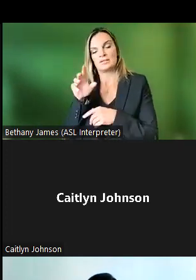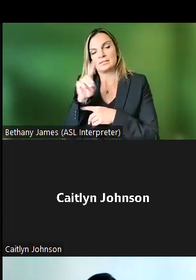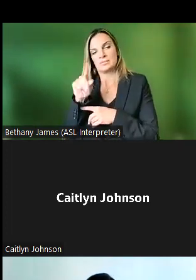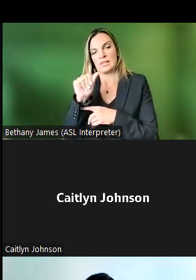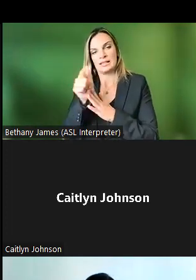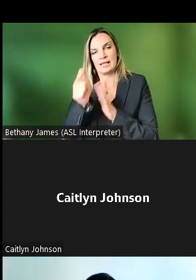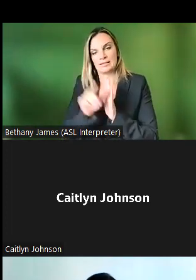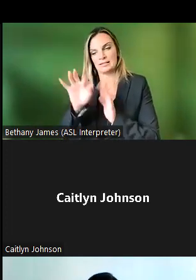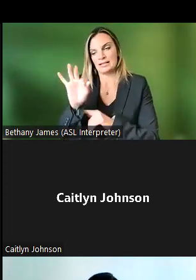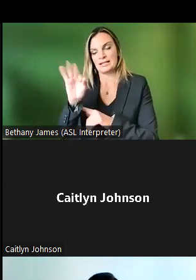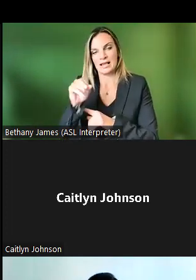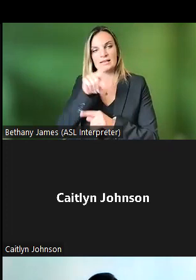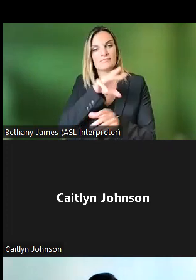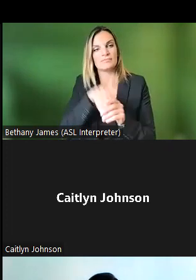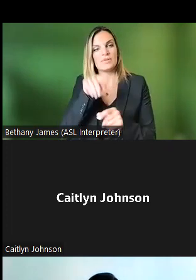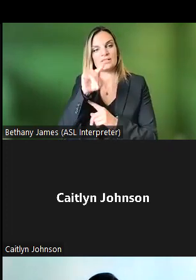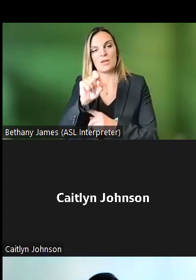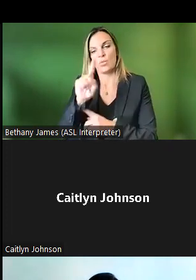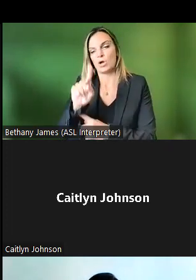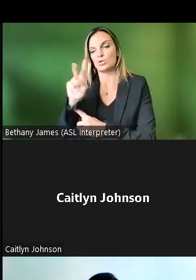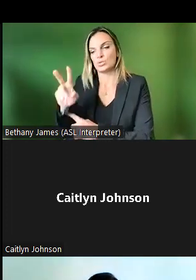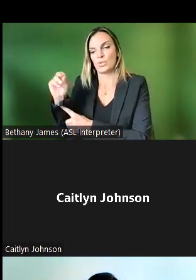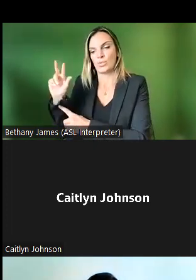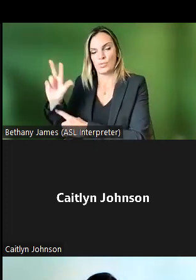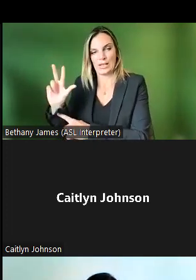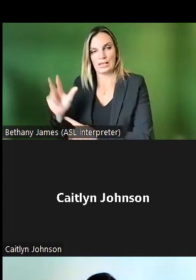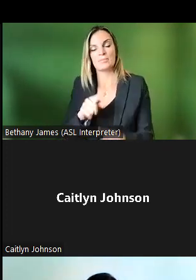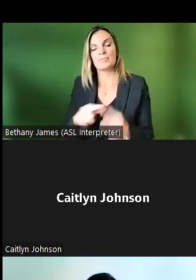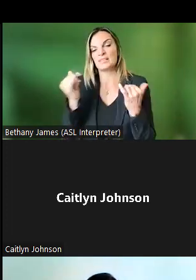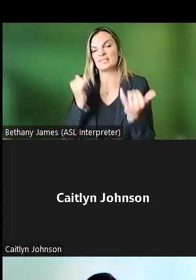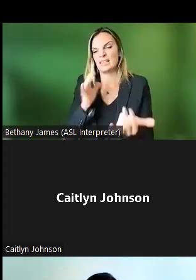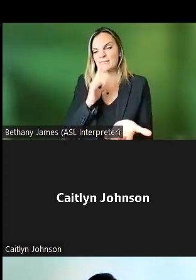and 3 and some other provisions. But for our purposes, we really talk about those main three.